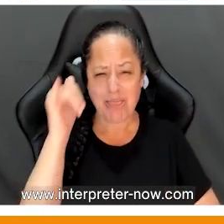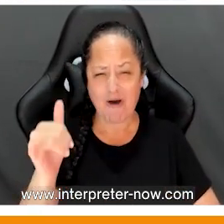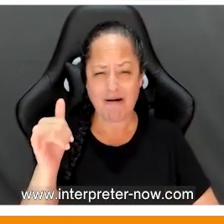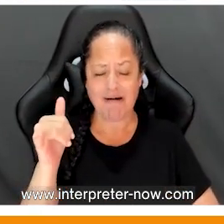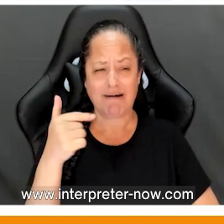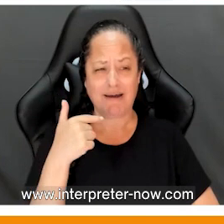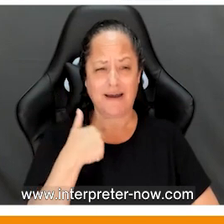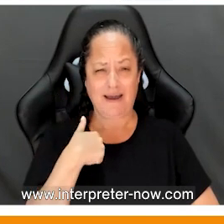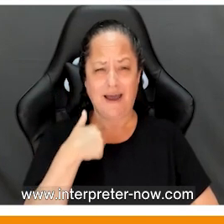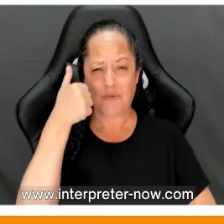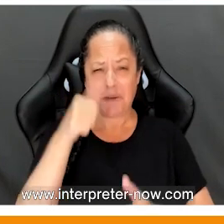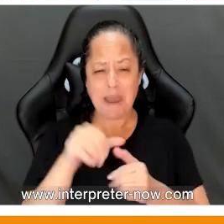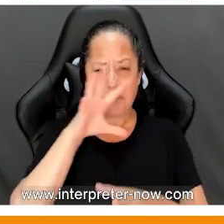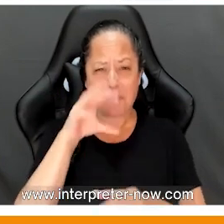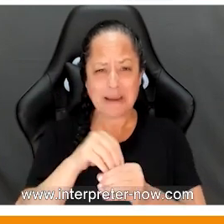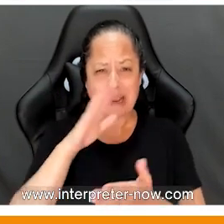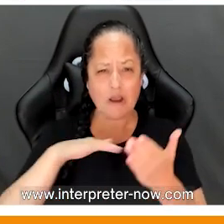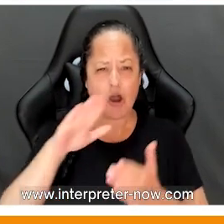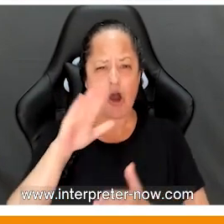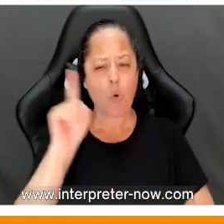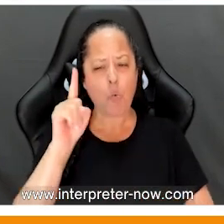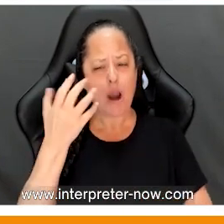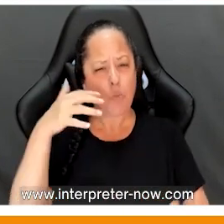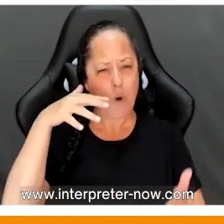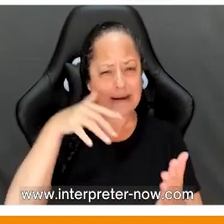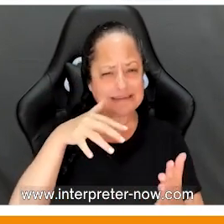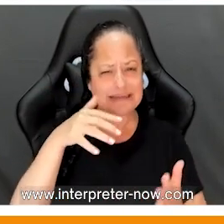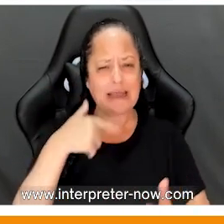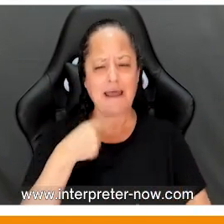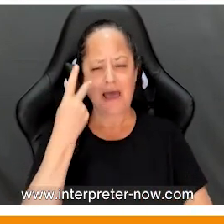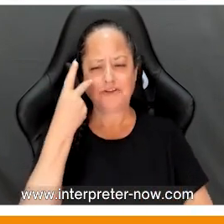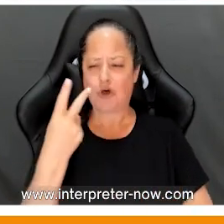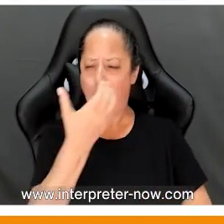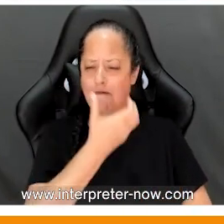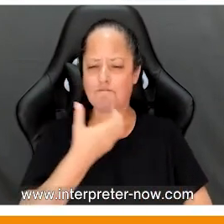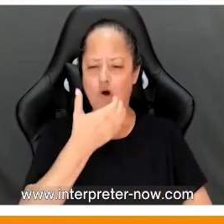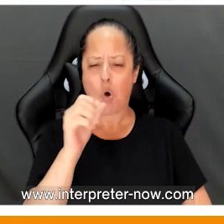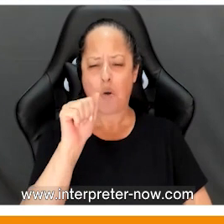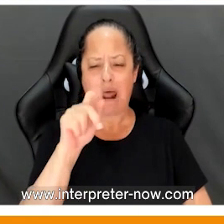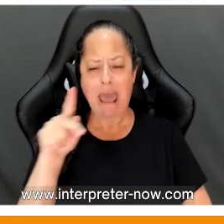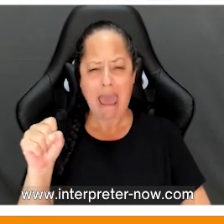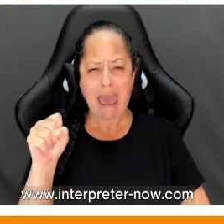But also, I remember being in college and thinking about where I wanted to study, and I just looked at my phone and the apps that I had.